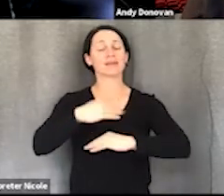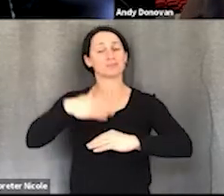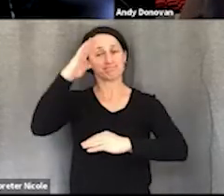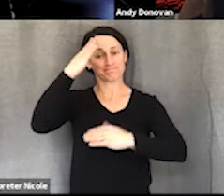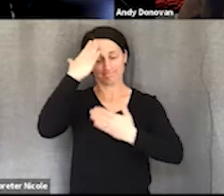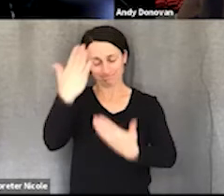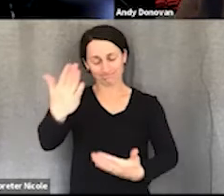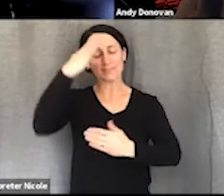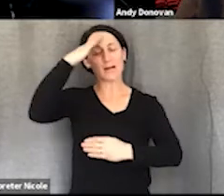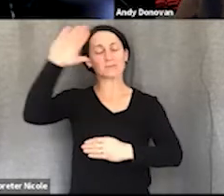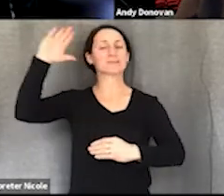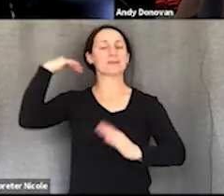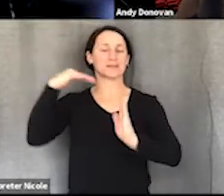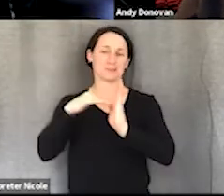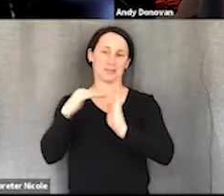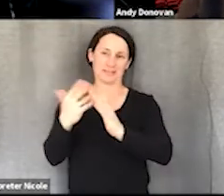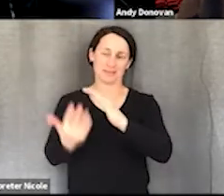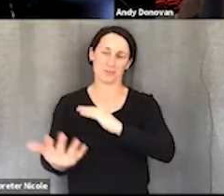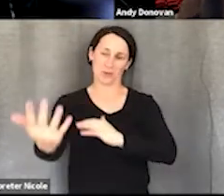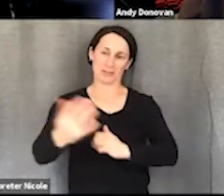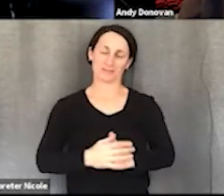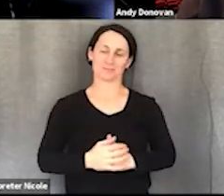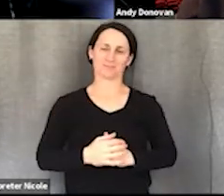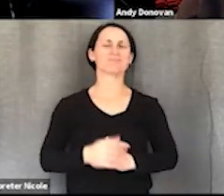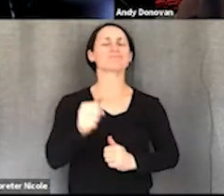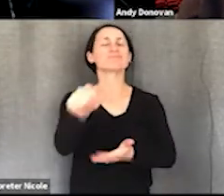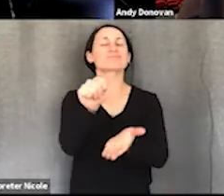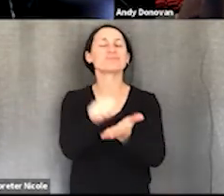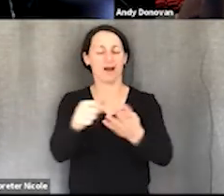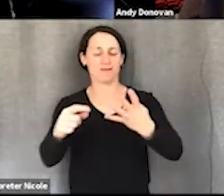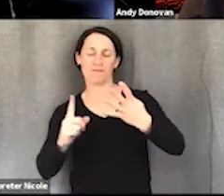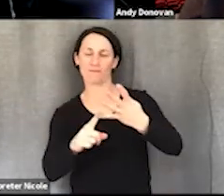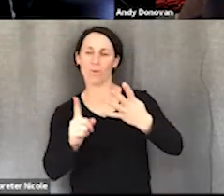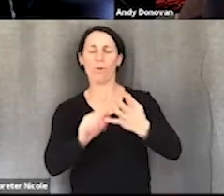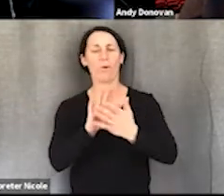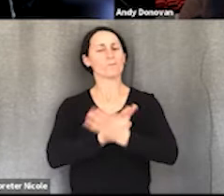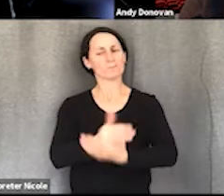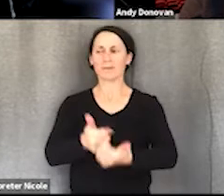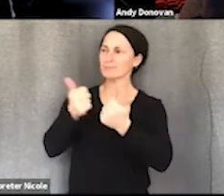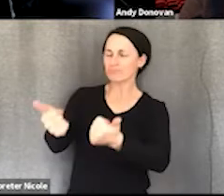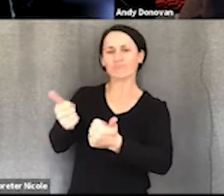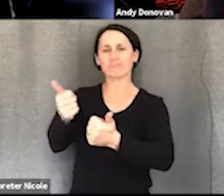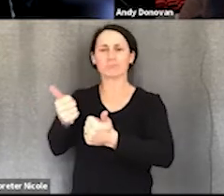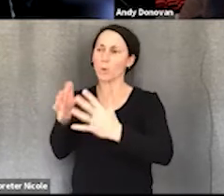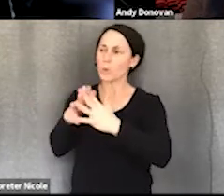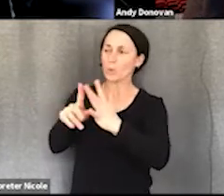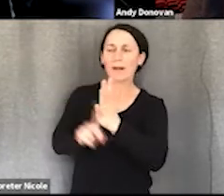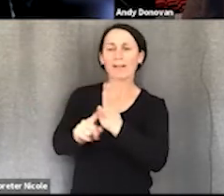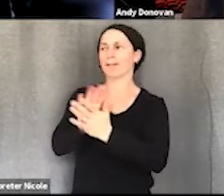ago well. I think goodwill is the important key here. There is still a great deal of goodwill from audiences.